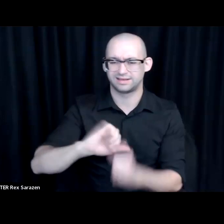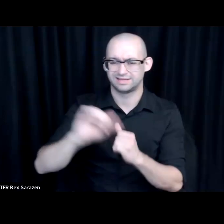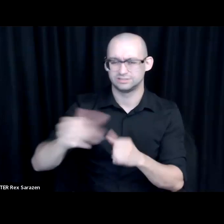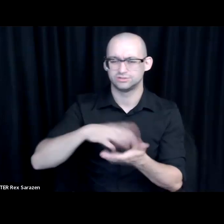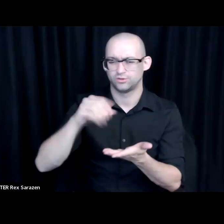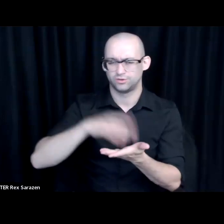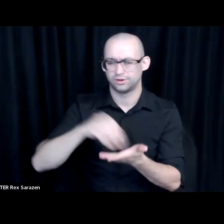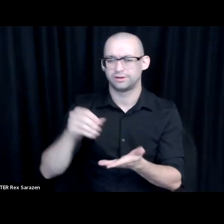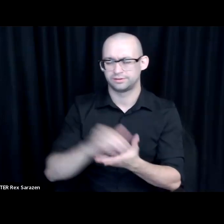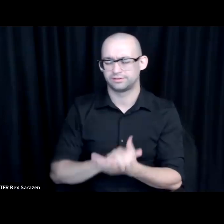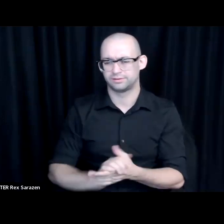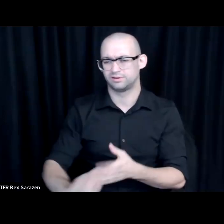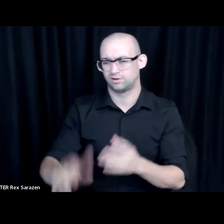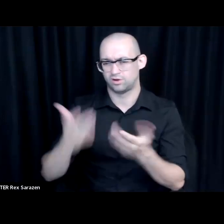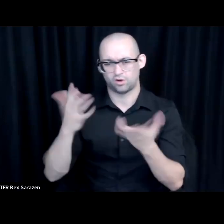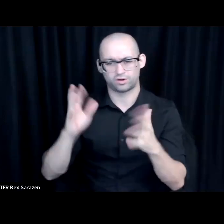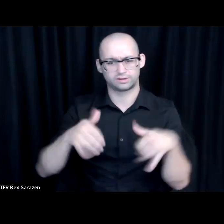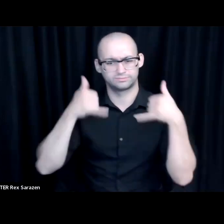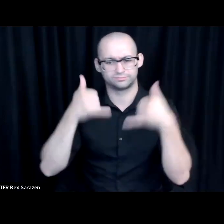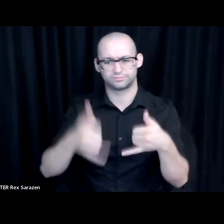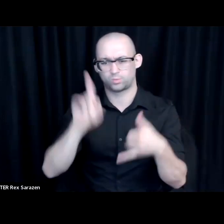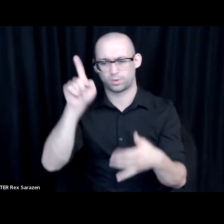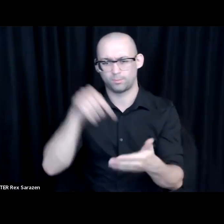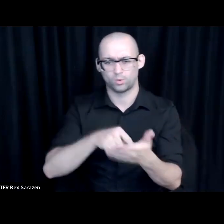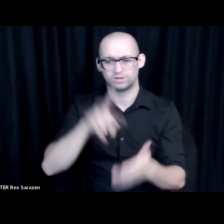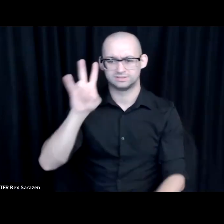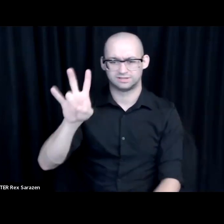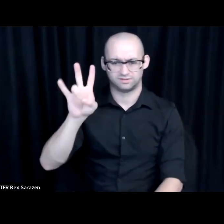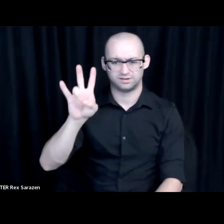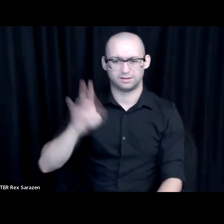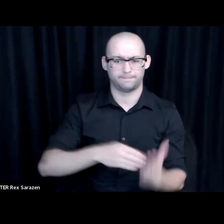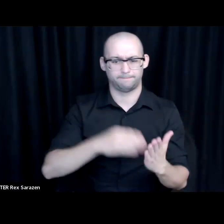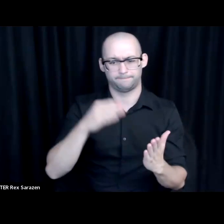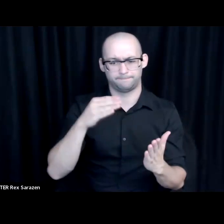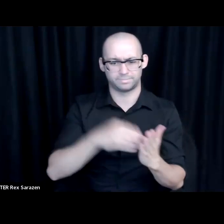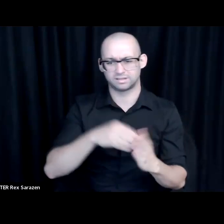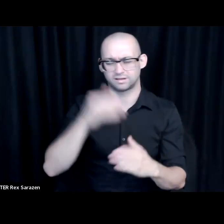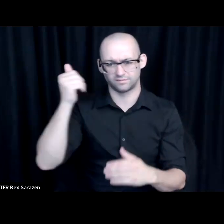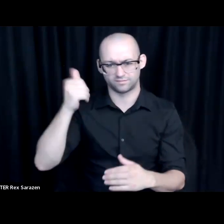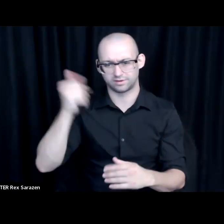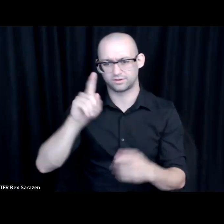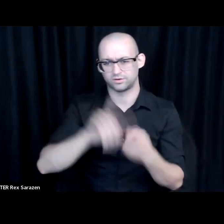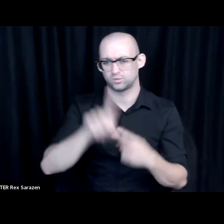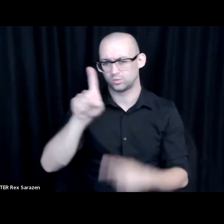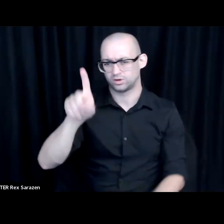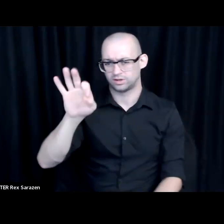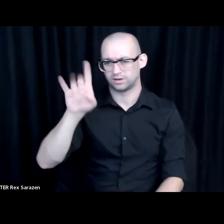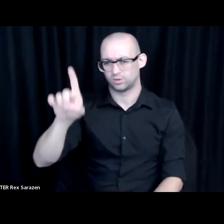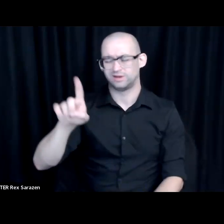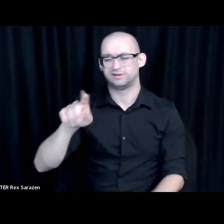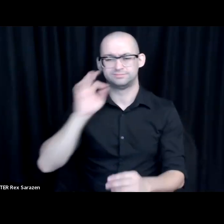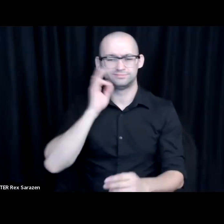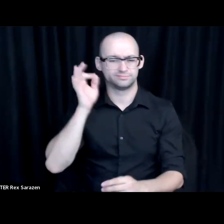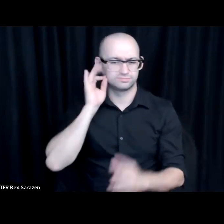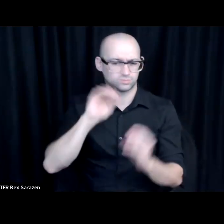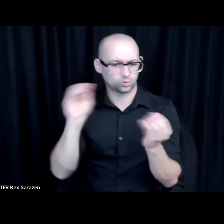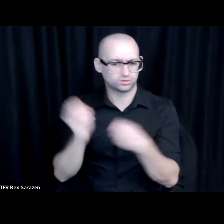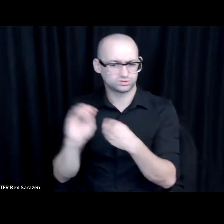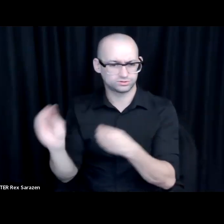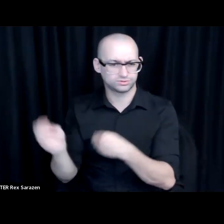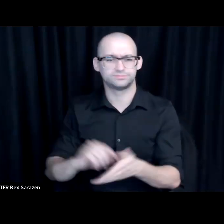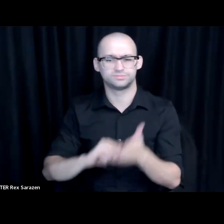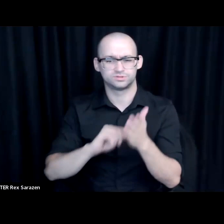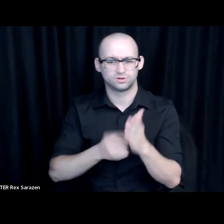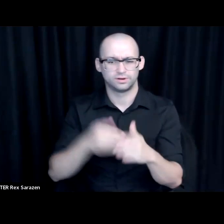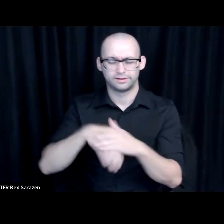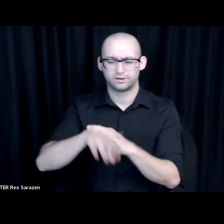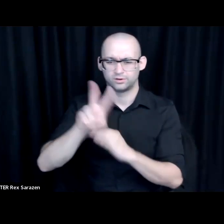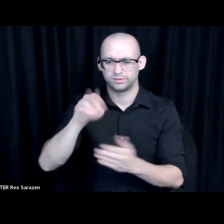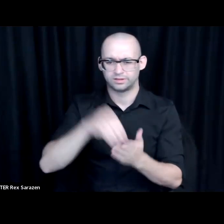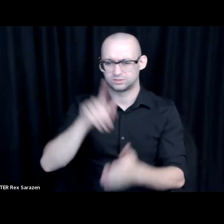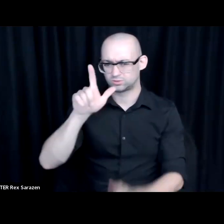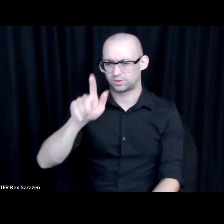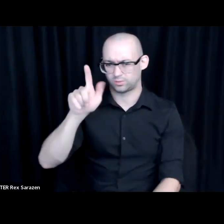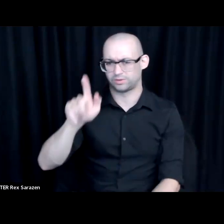1.7 billion in funding to 191 Tribal entities. Since the program started back in 2021. We will